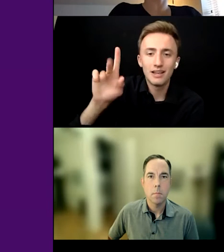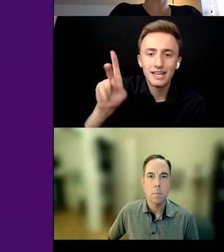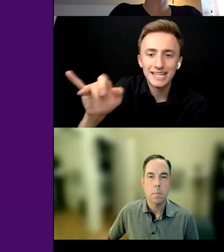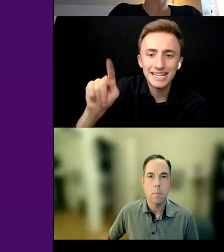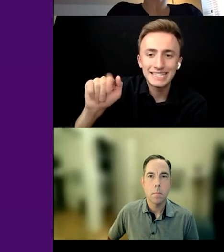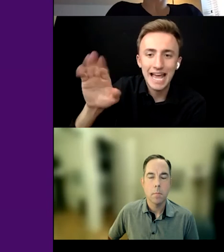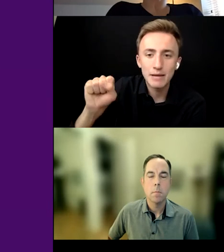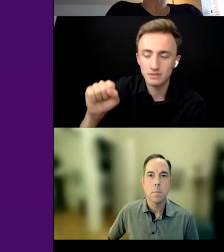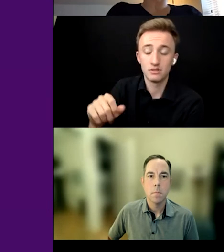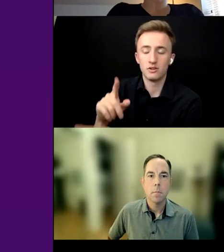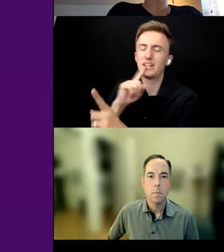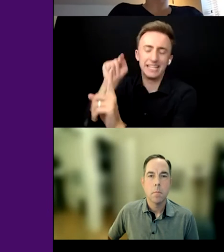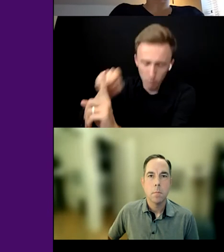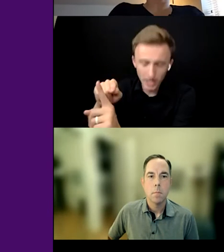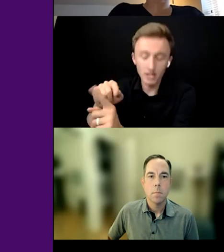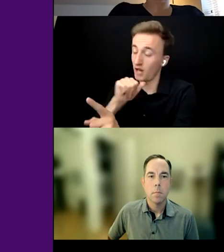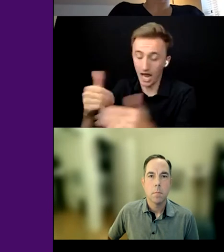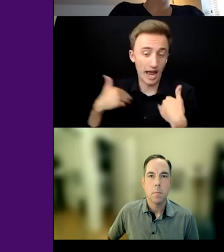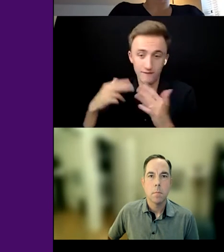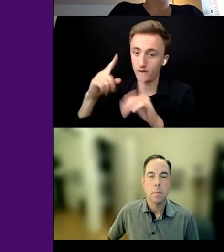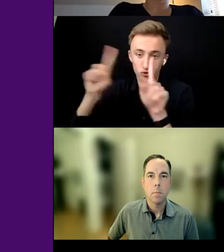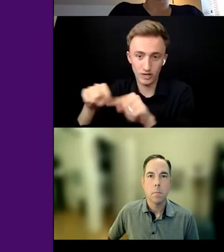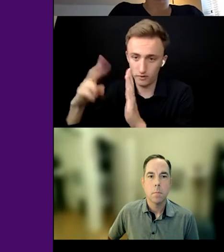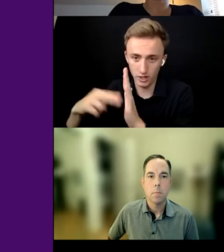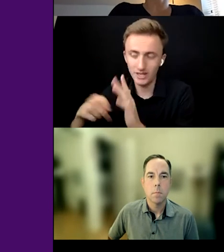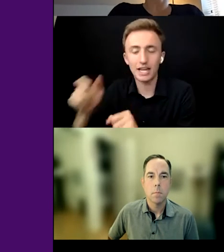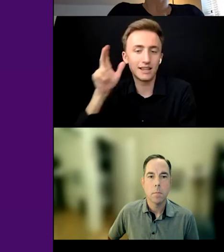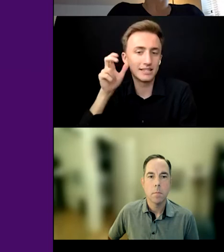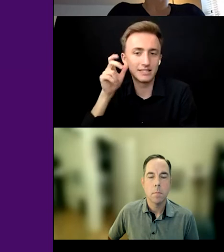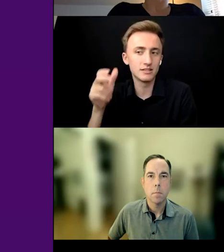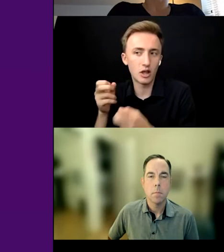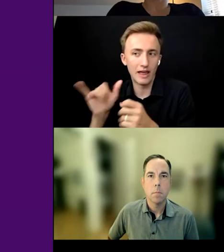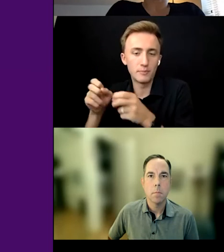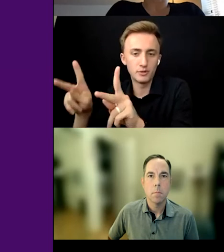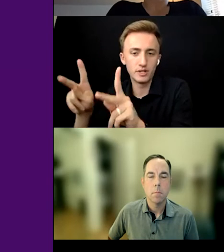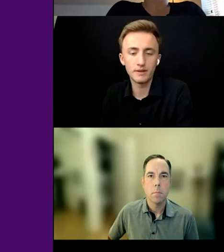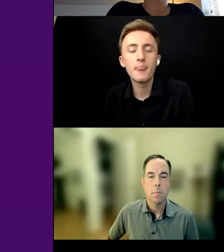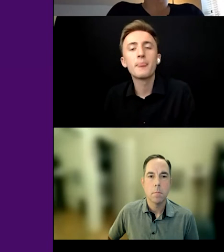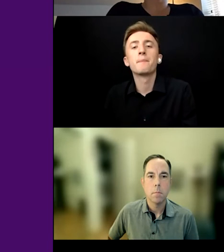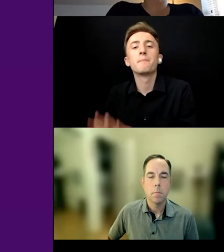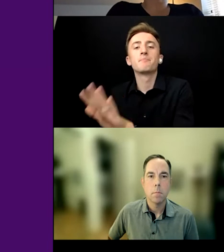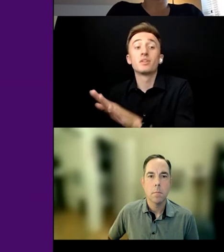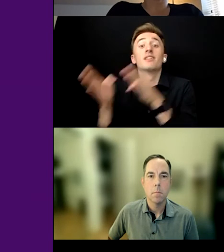screen reader to listen the content they have that opportunity, and I think for screen reader users,